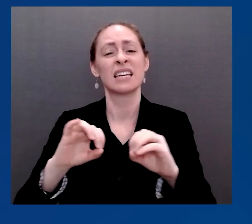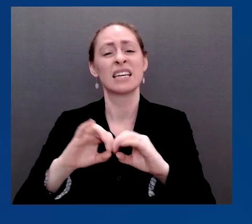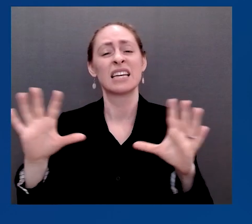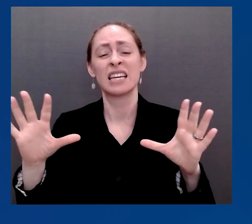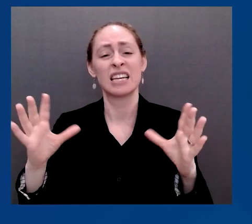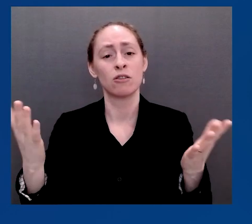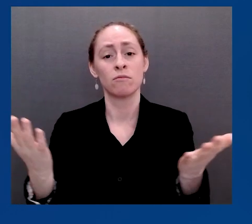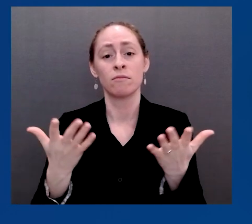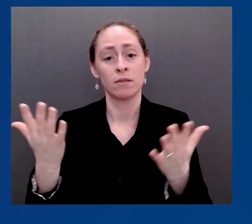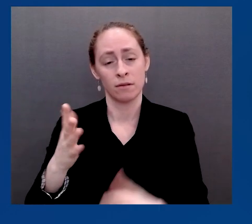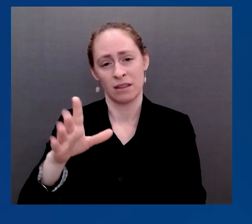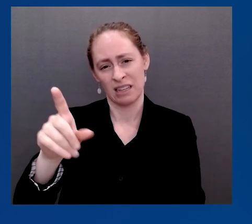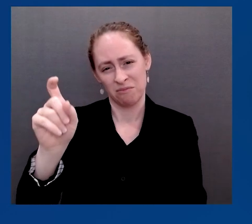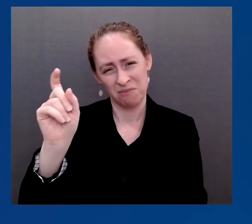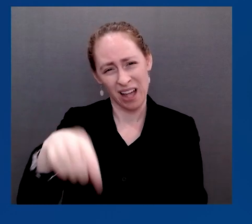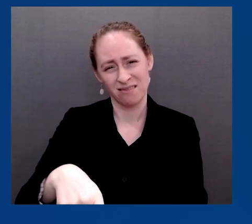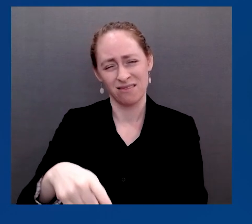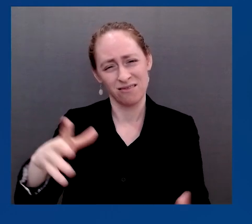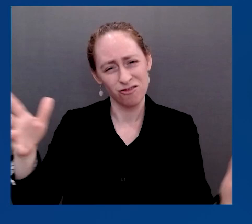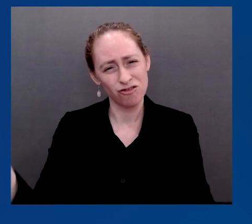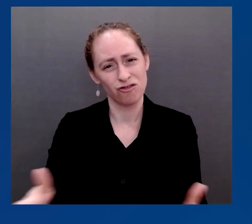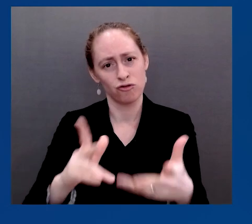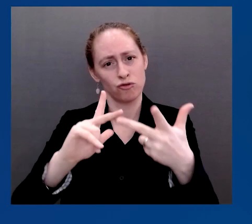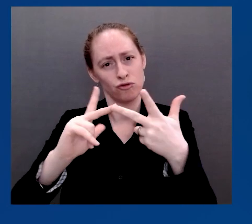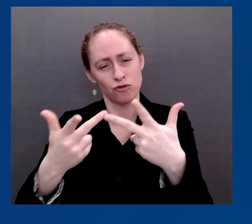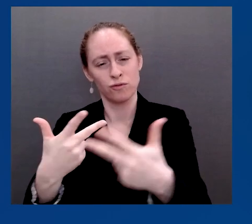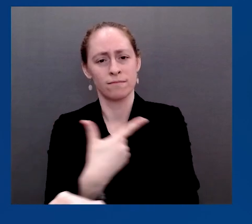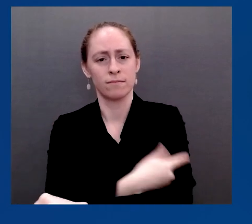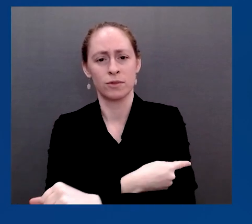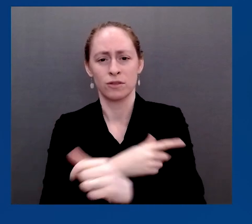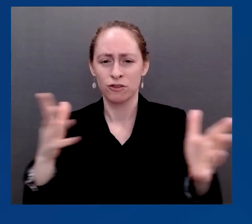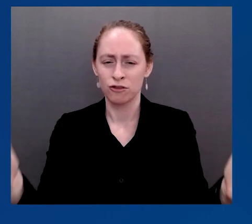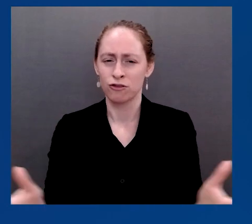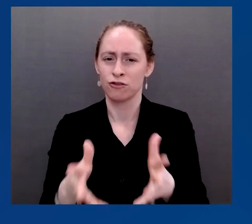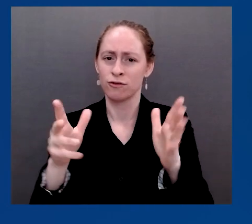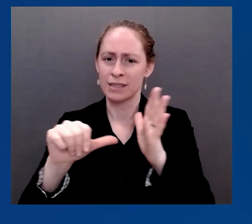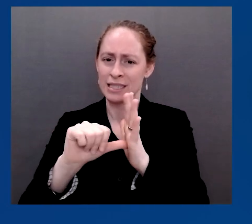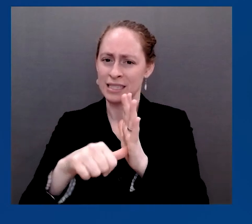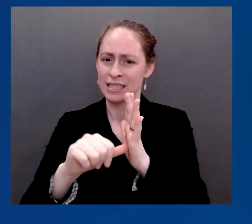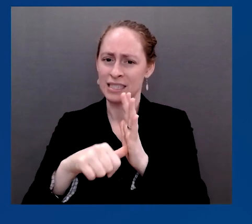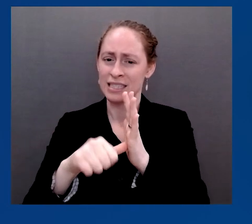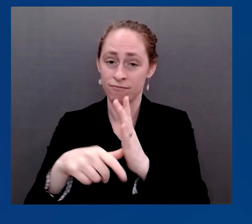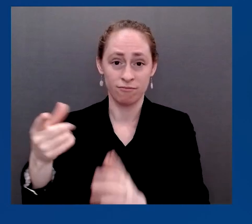They're available at 90,000 convenient locations across the country and, as Dr. Fauci will discuss,